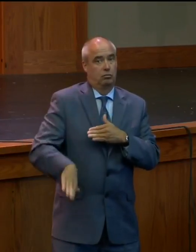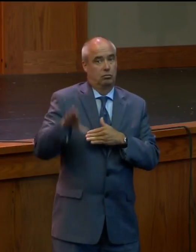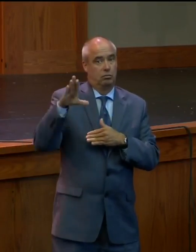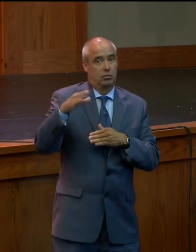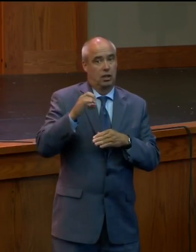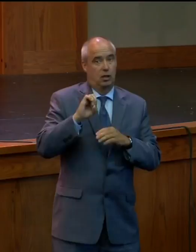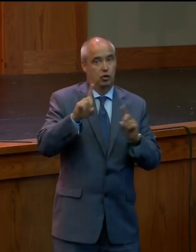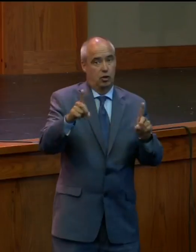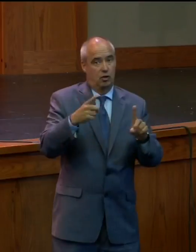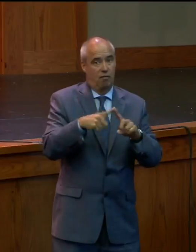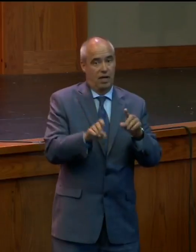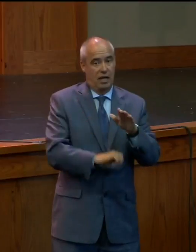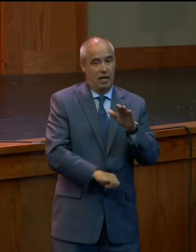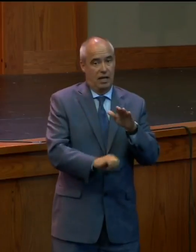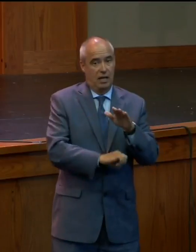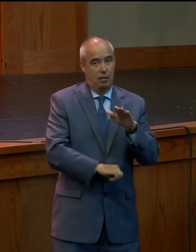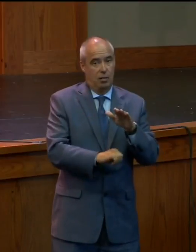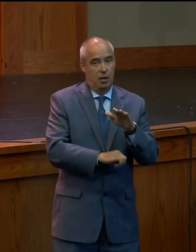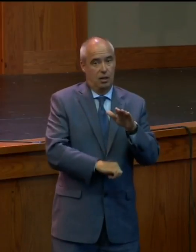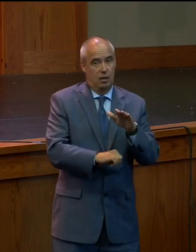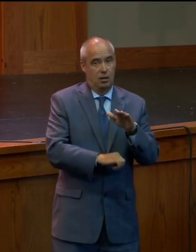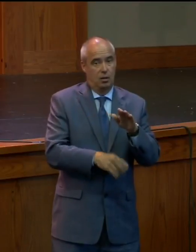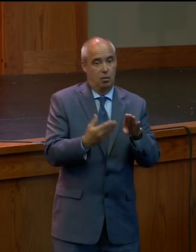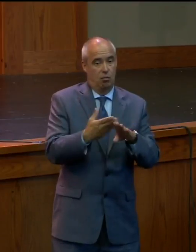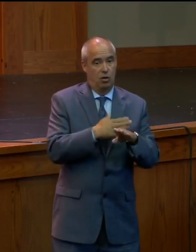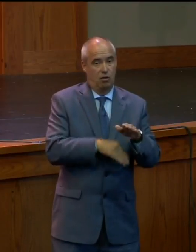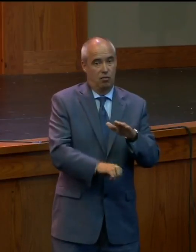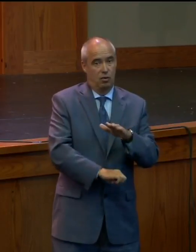ELEMENTARY, KINDERGARTEN THROUGH COLLEGE IN THE DISTRICT OF